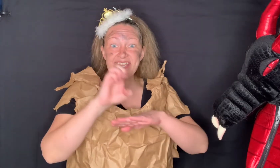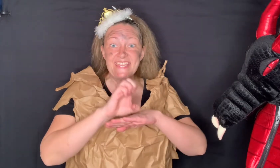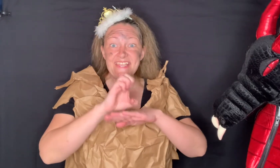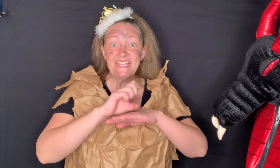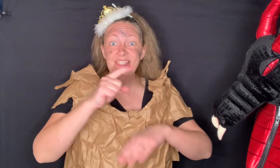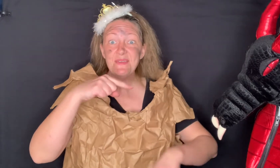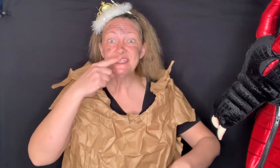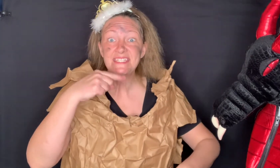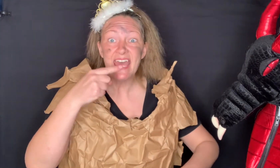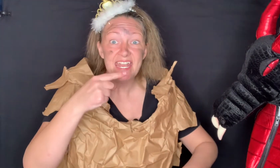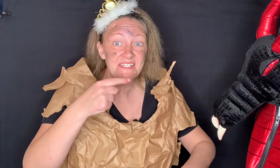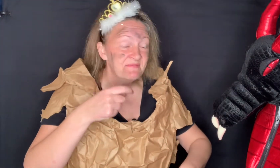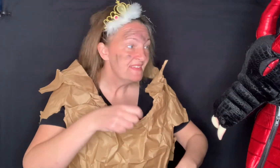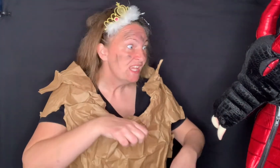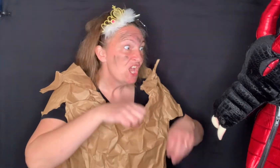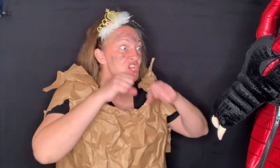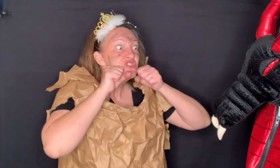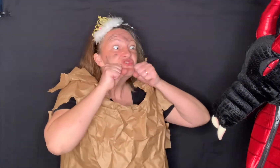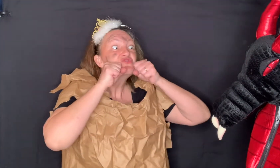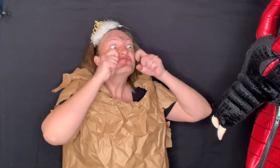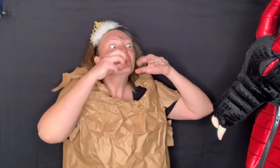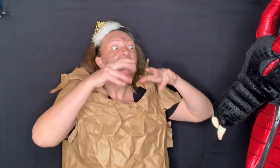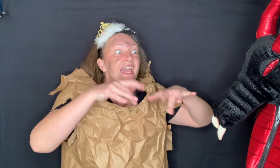Elizabeth said, " Dragon,